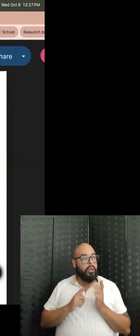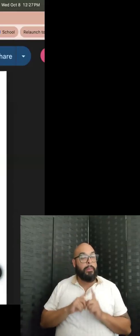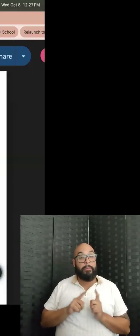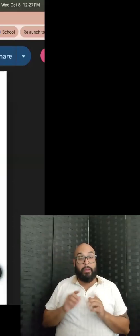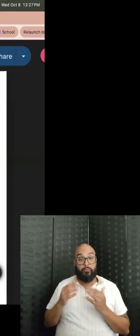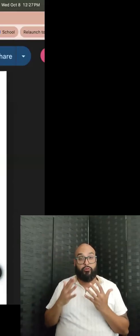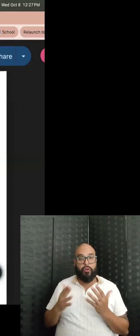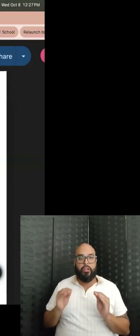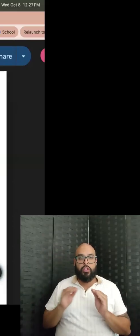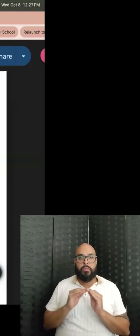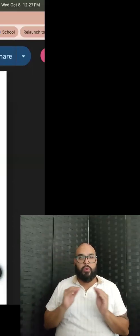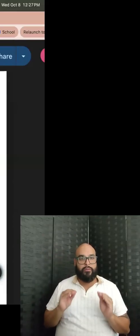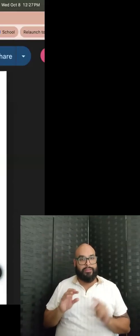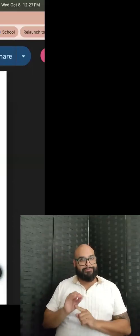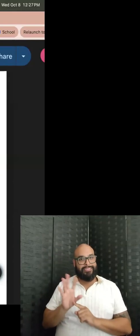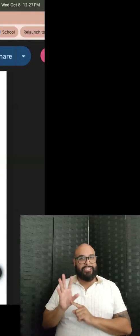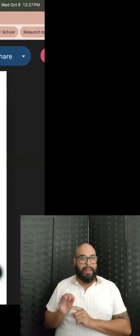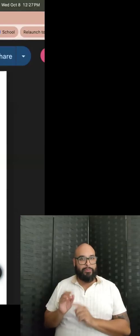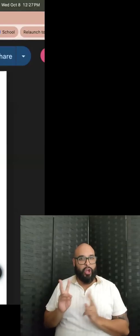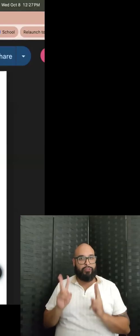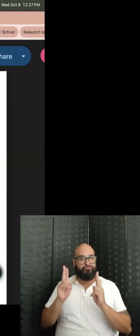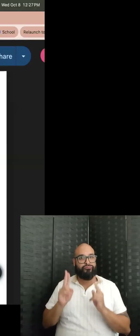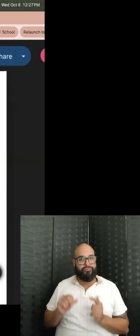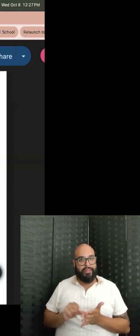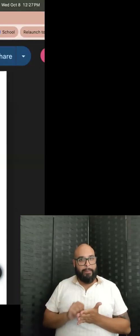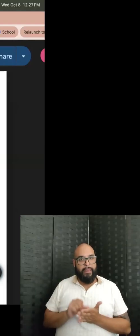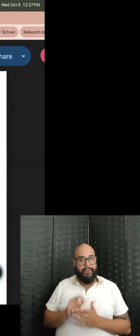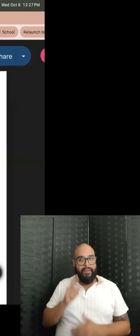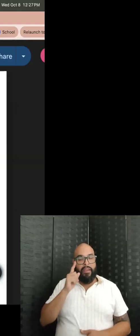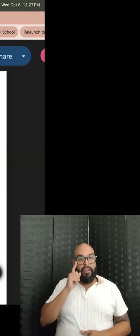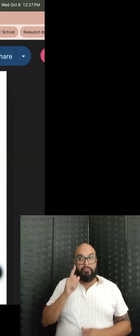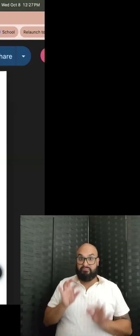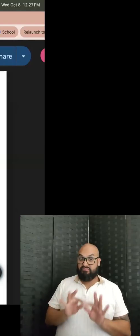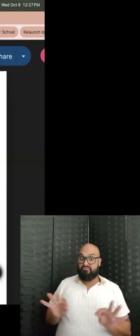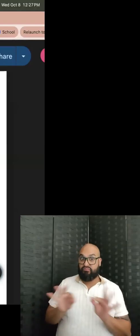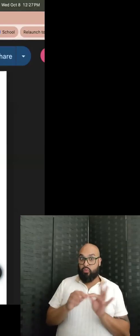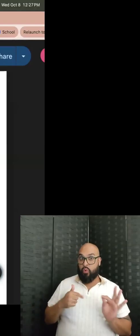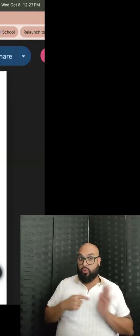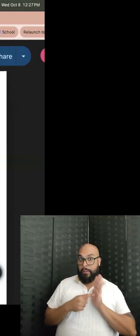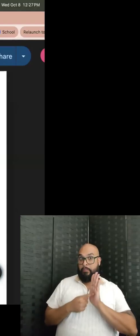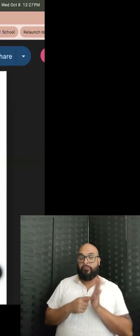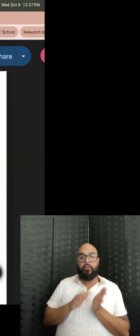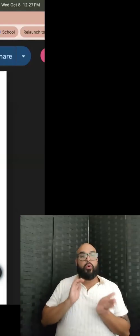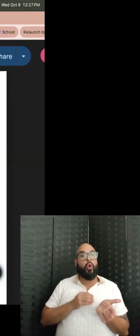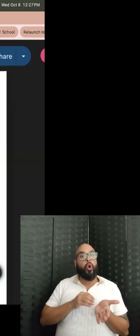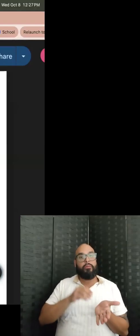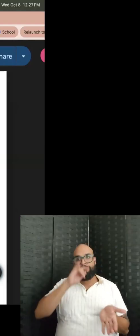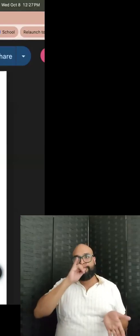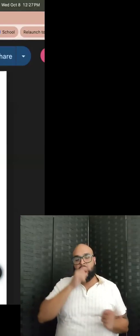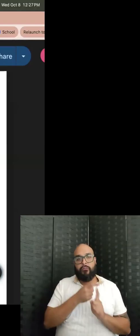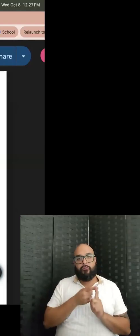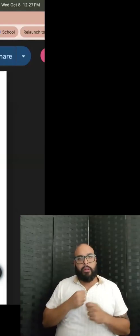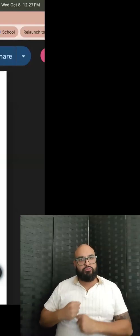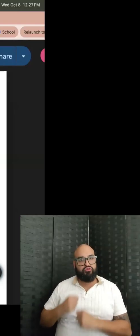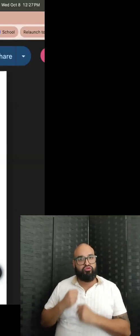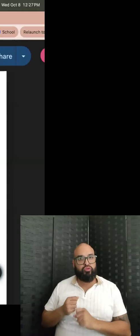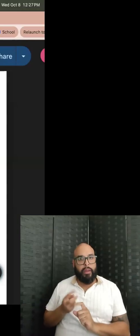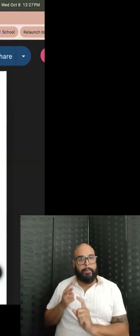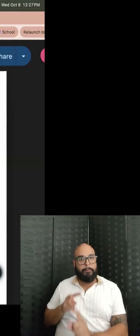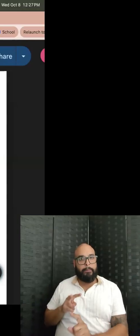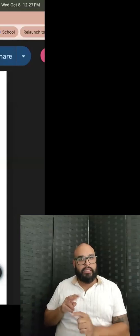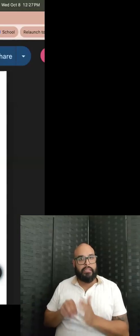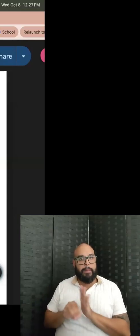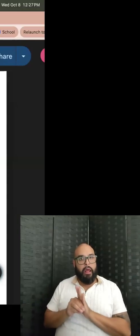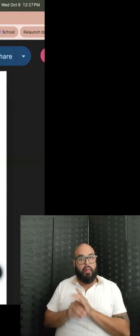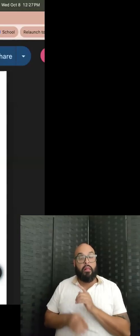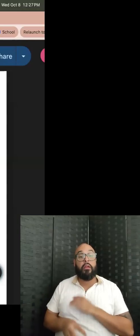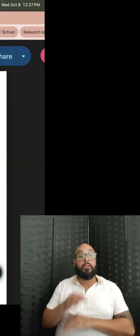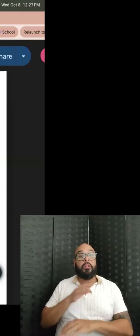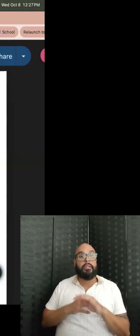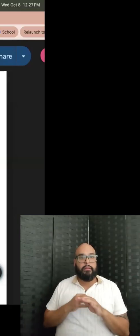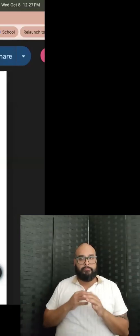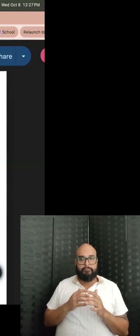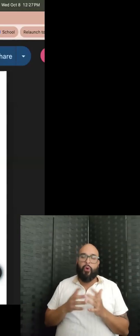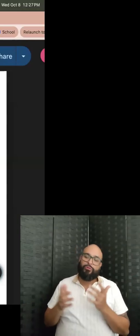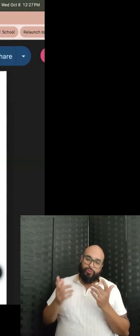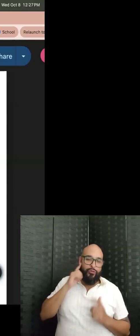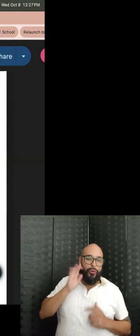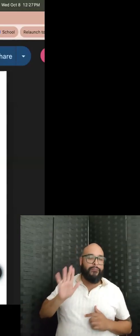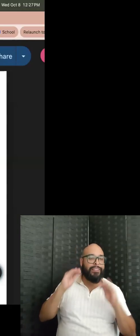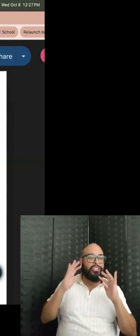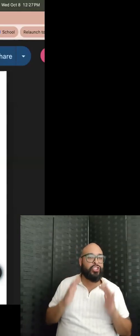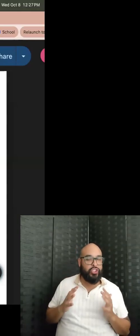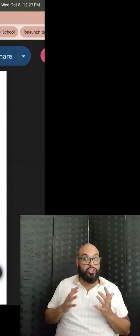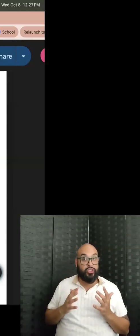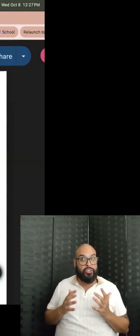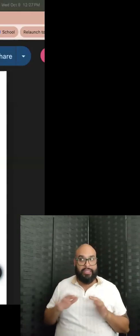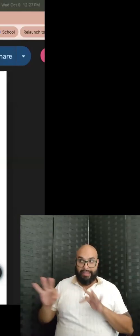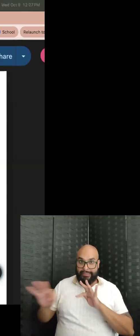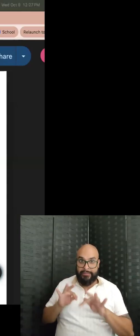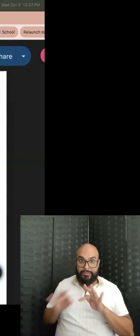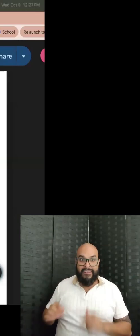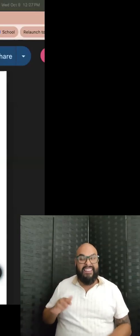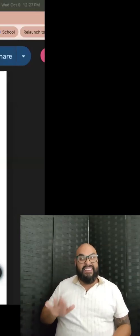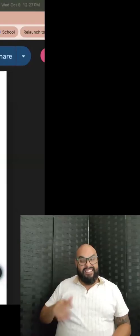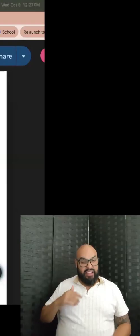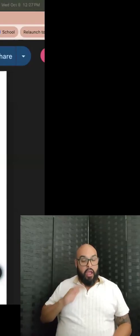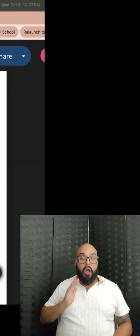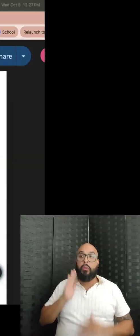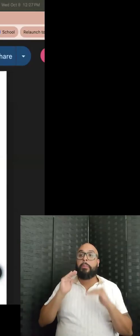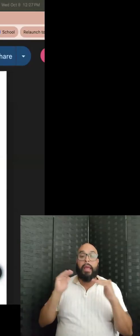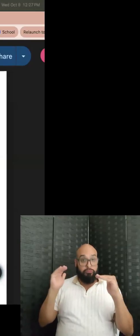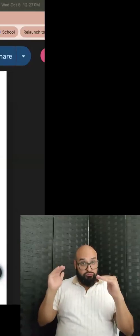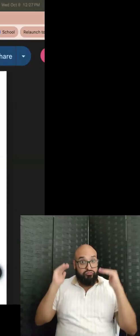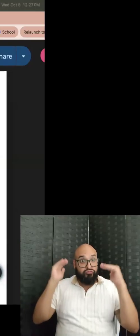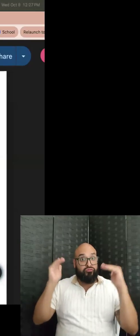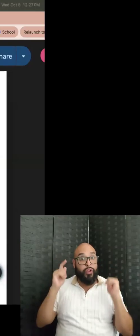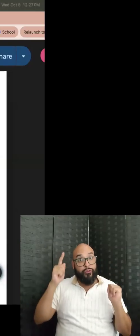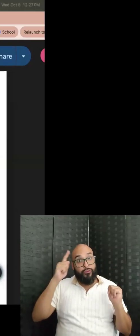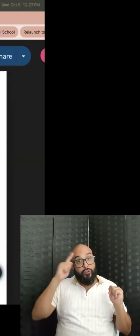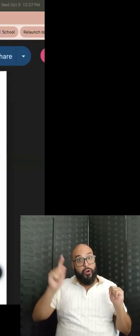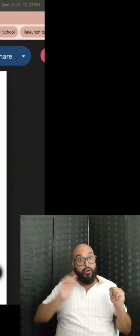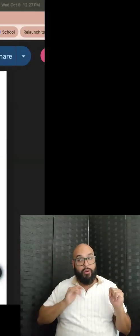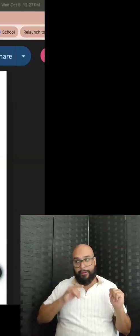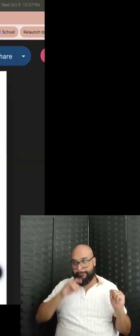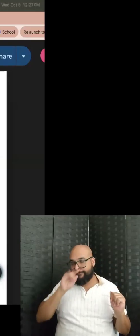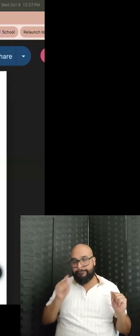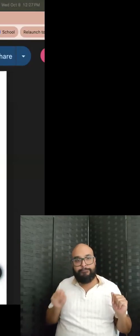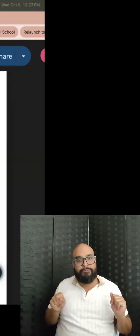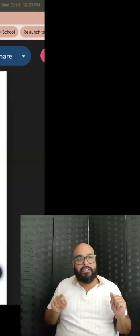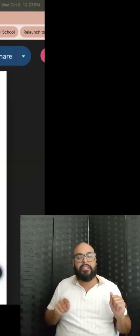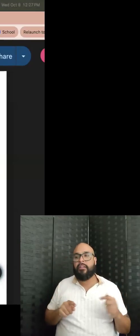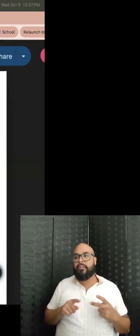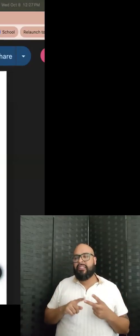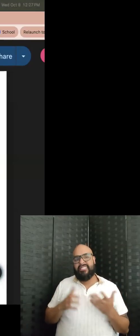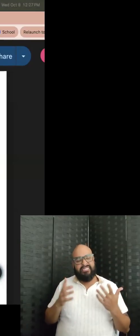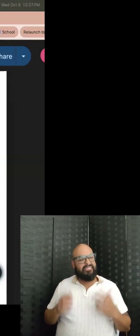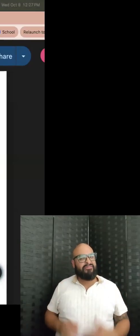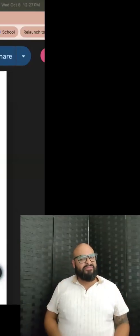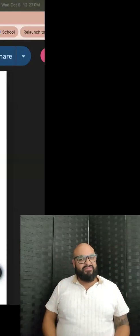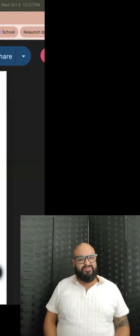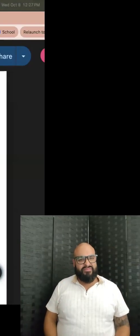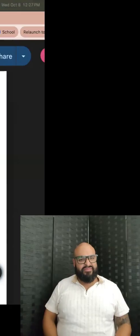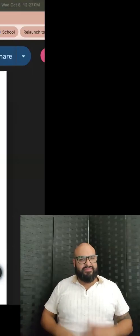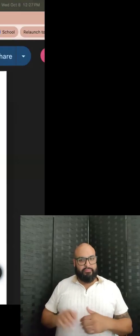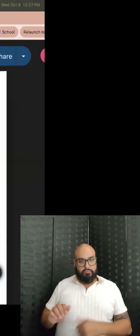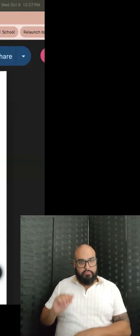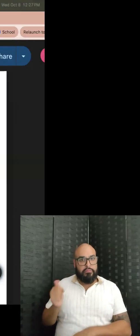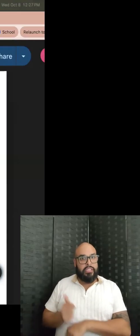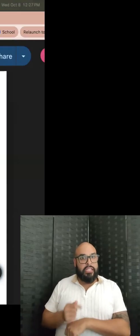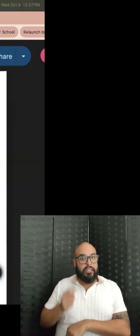I think it's very important that we present our kiddos from a strengths-based model to all of their teachers, convey that we have high expectations for our kiddo, and just really set them up for that success from the very beginning with their